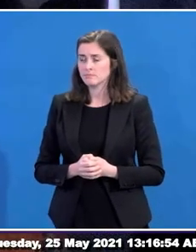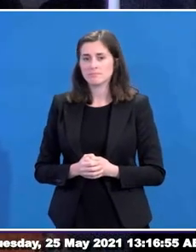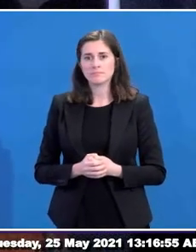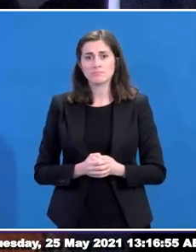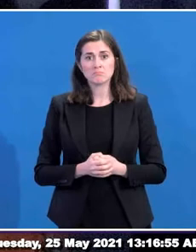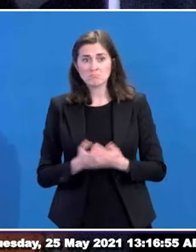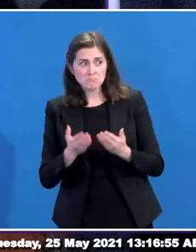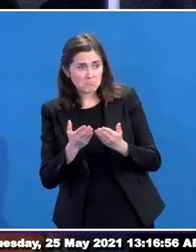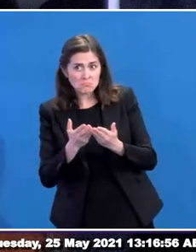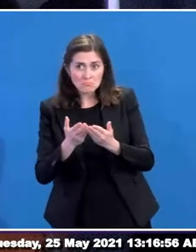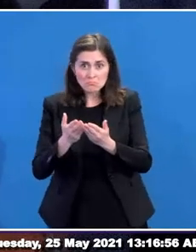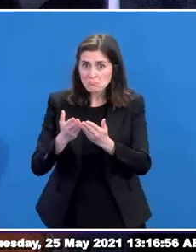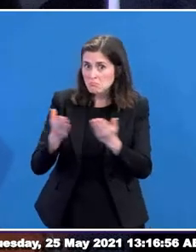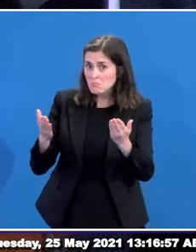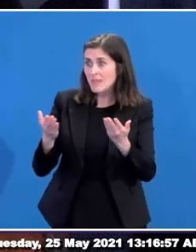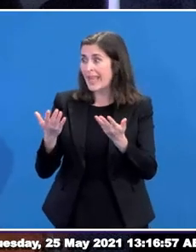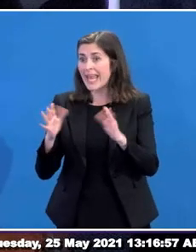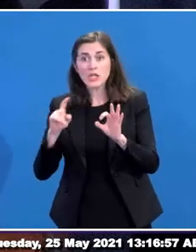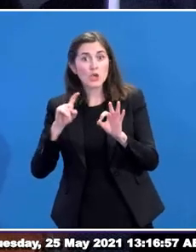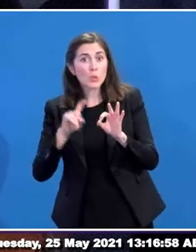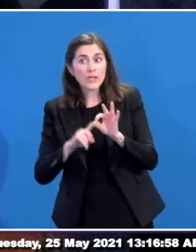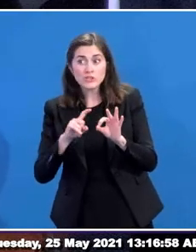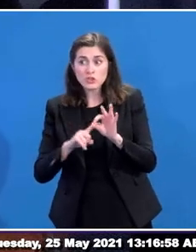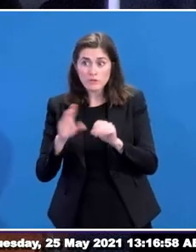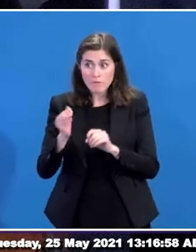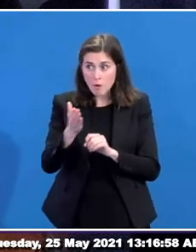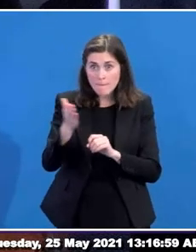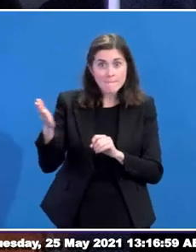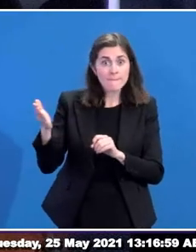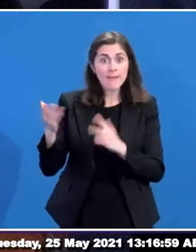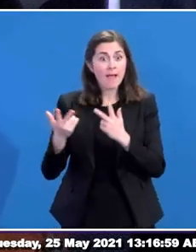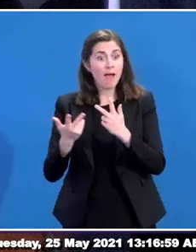understand from the parties with leave that there are any questions for Sophia,